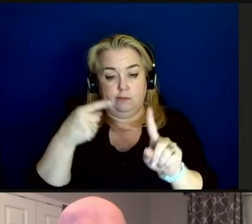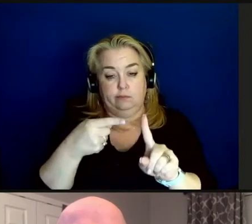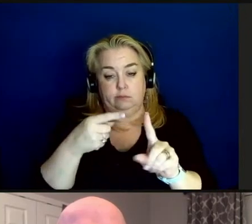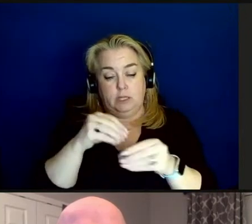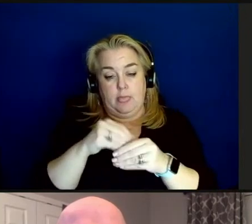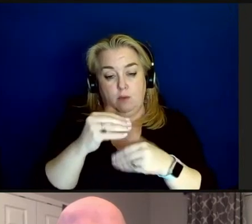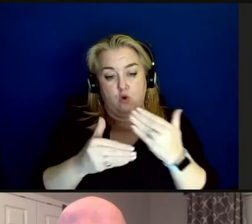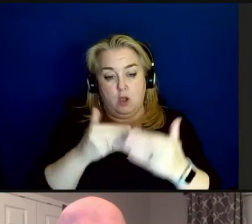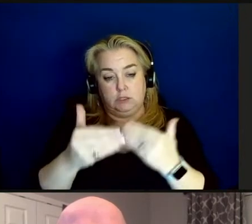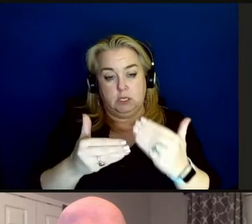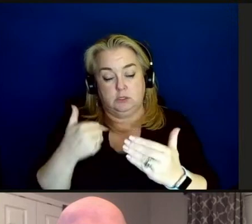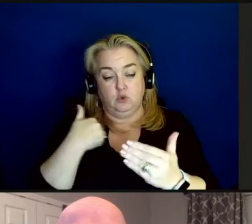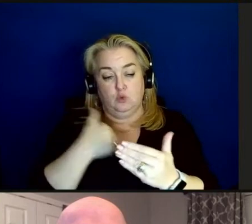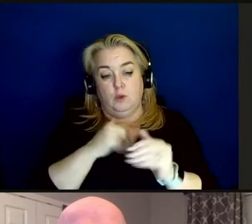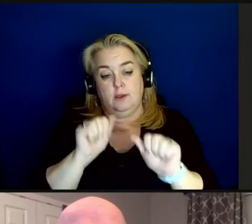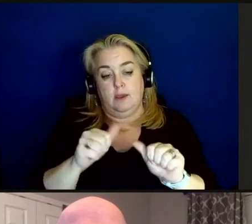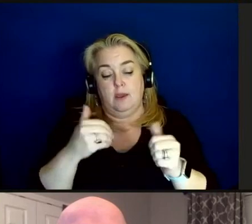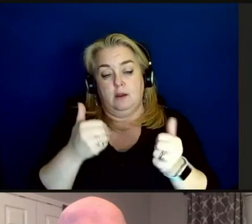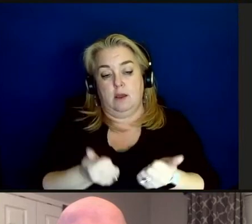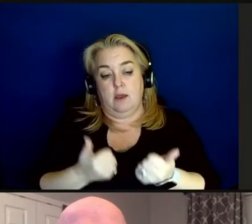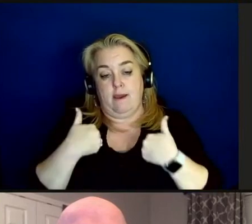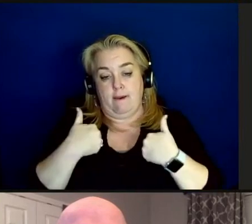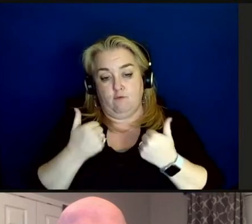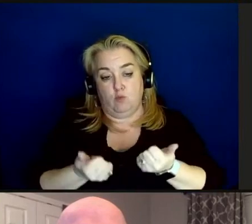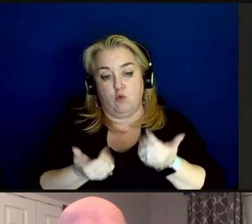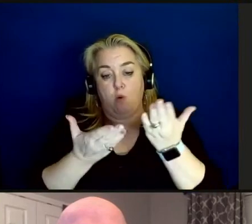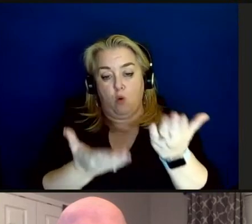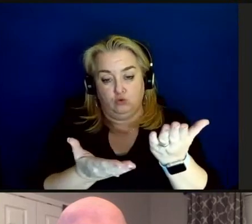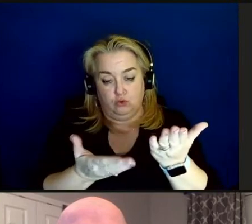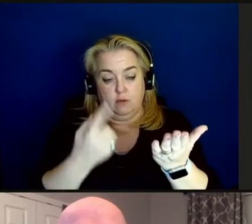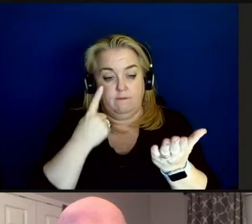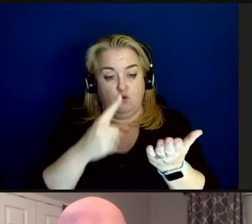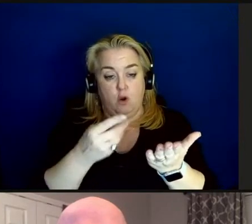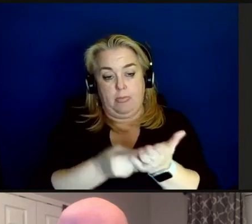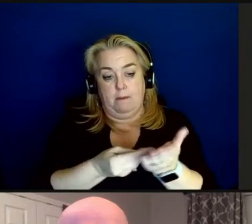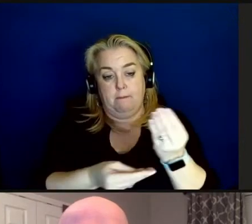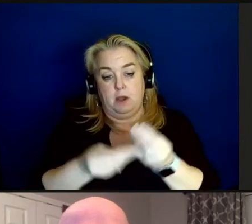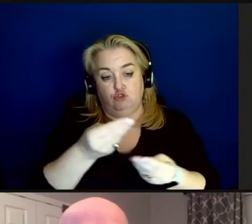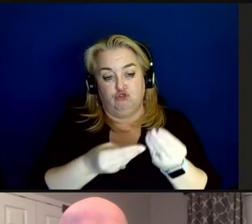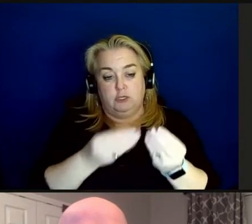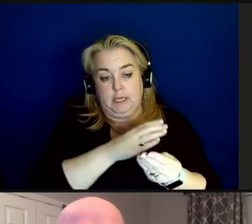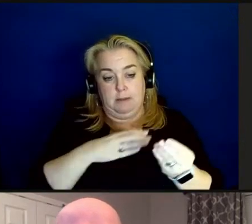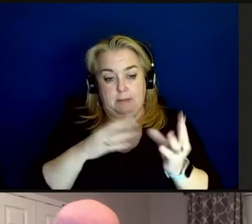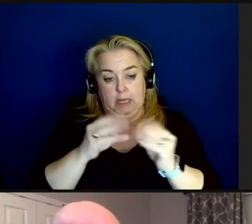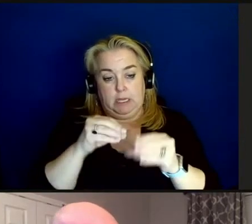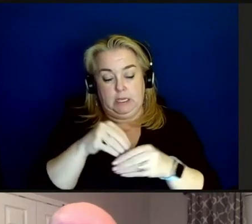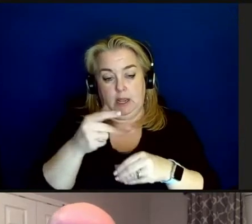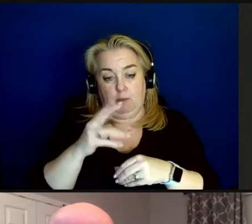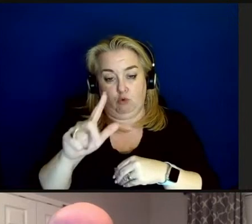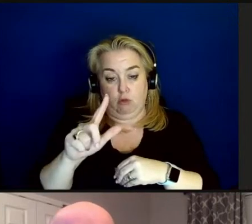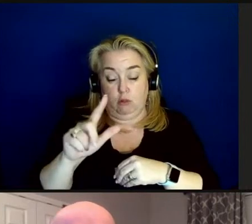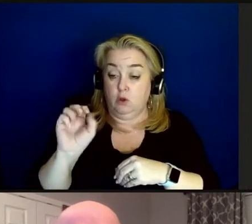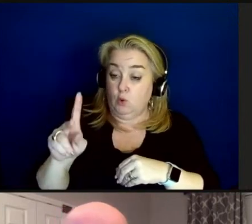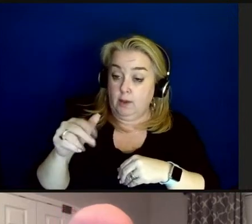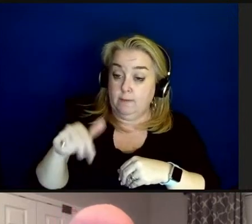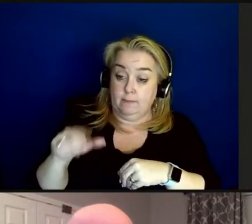SESSION WHERE WE CAN CONTINUE